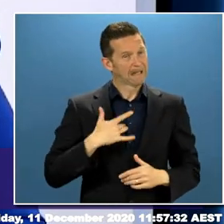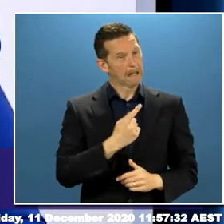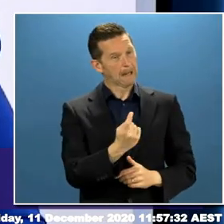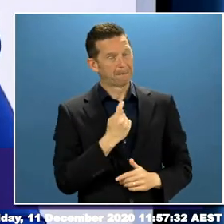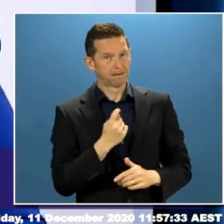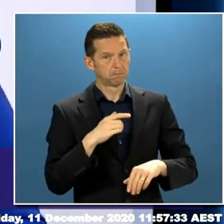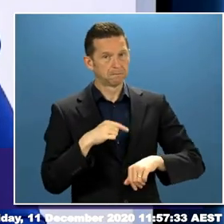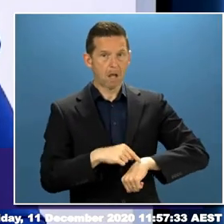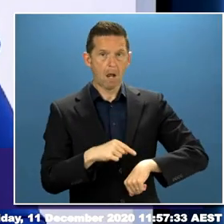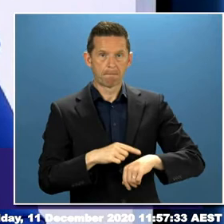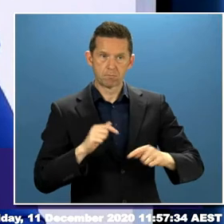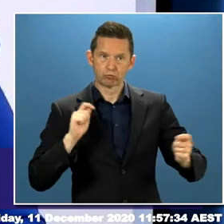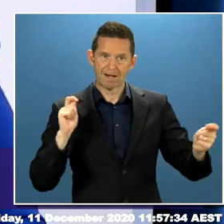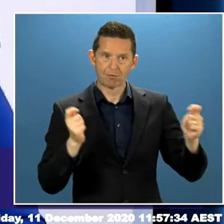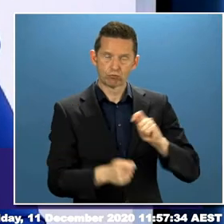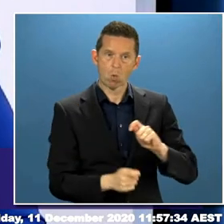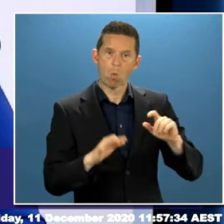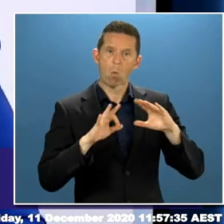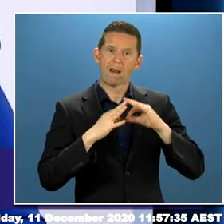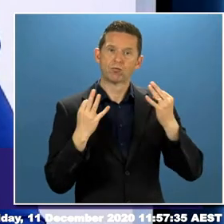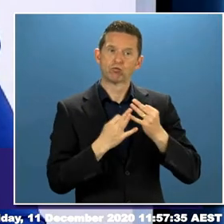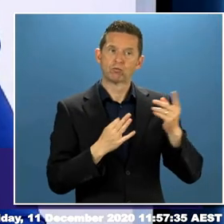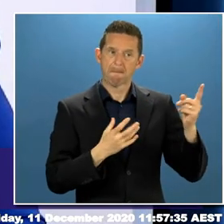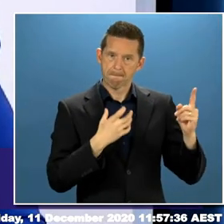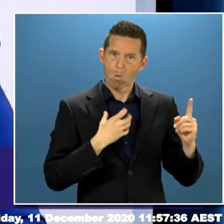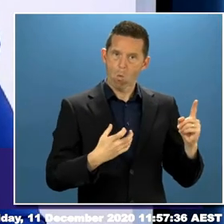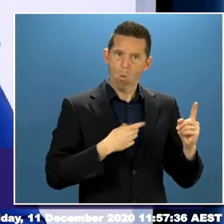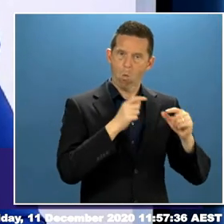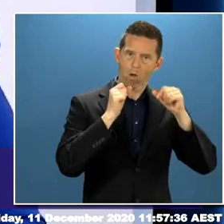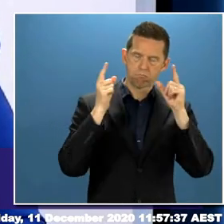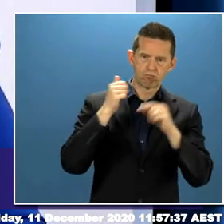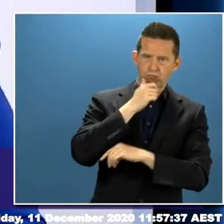Organisations, I think, just by the listed there, the sheer amount of